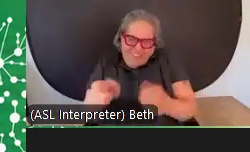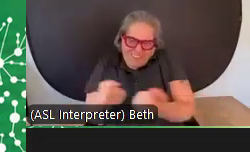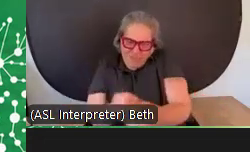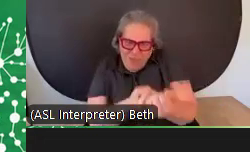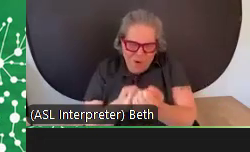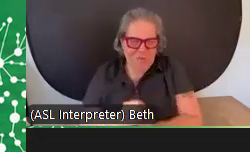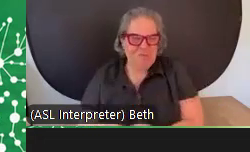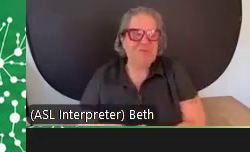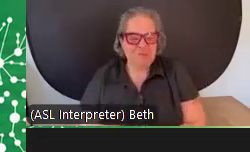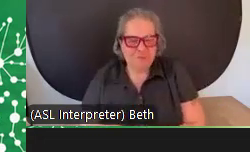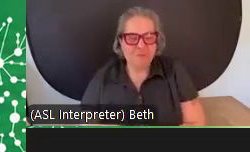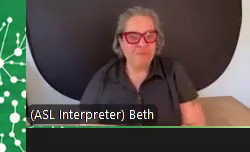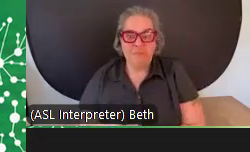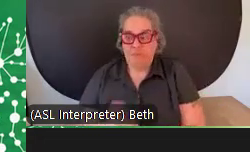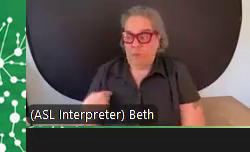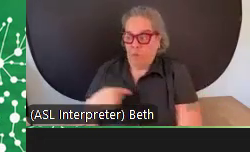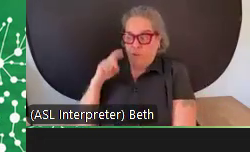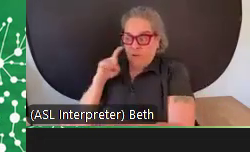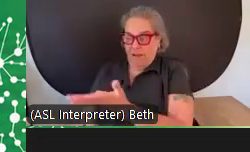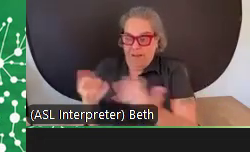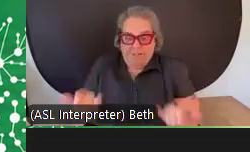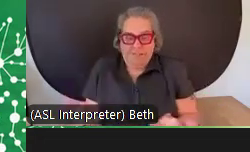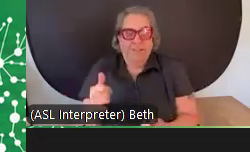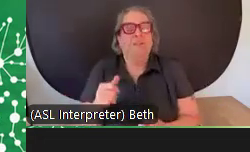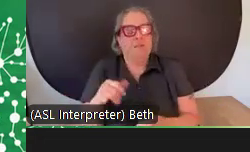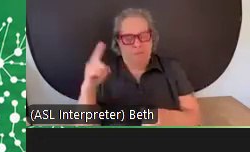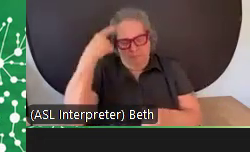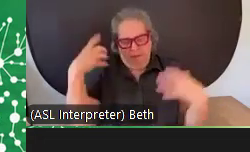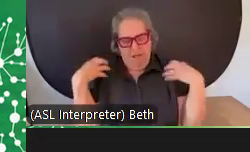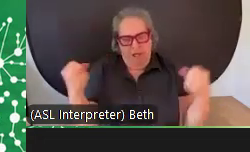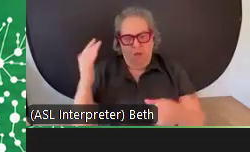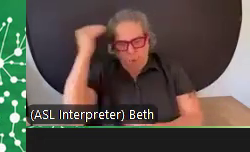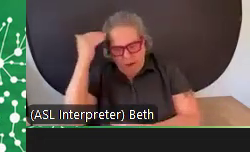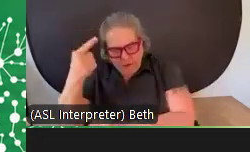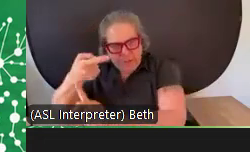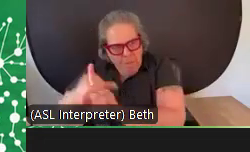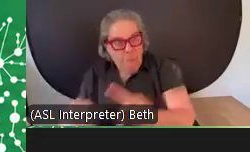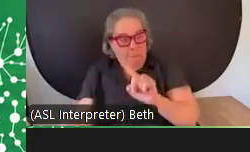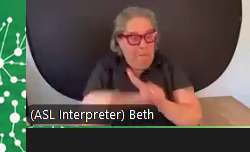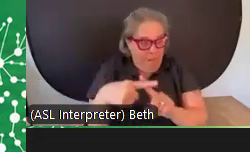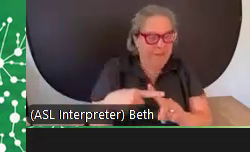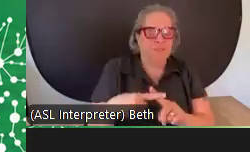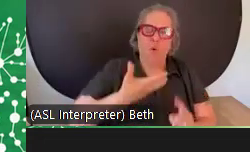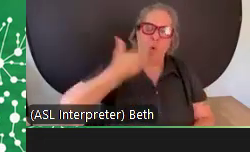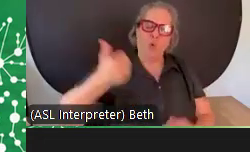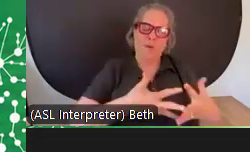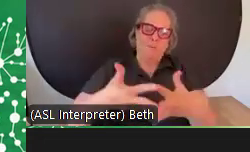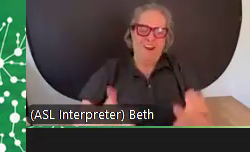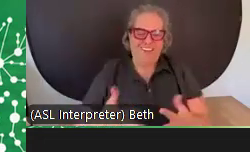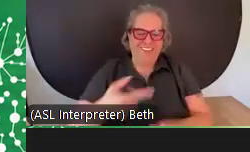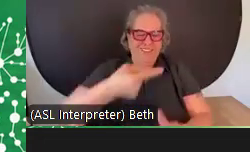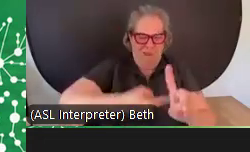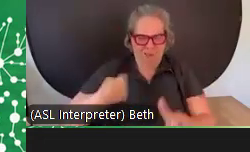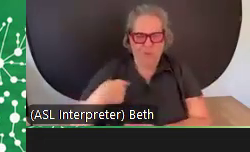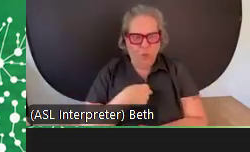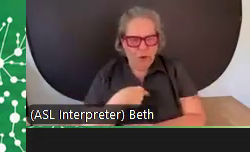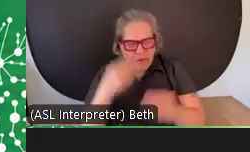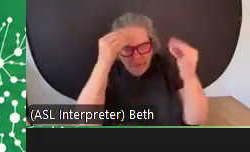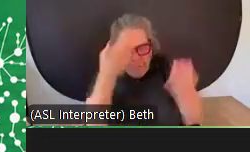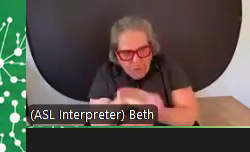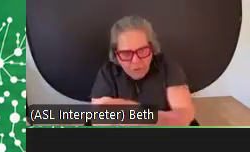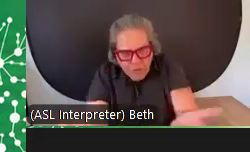This May, as we recognize both Mental Health Awareness Month and Older Americans Month, we're taking an hour to focus on you as the caregiver.